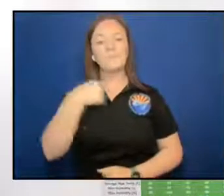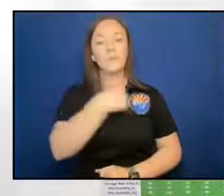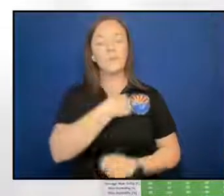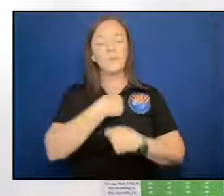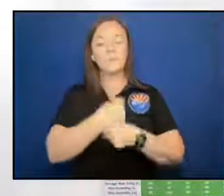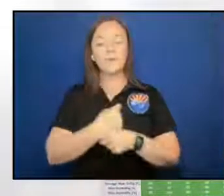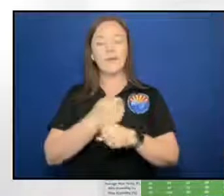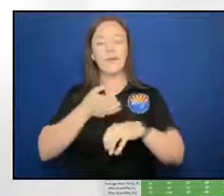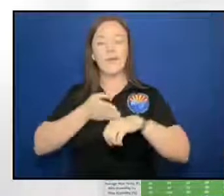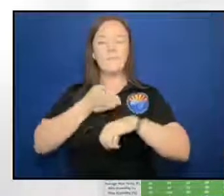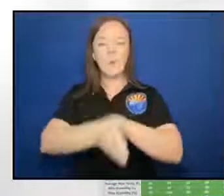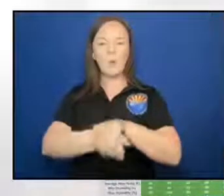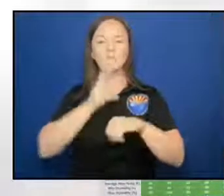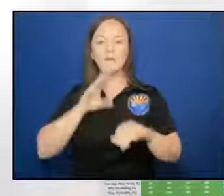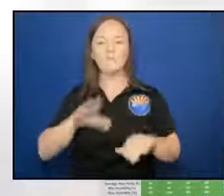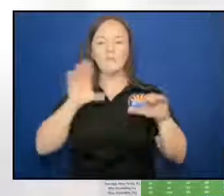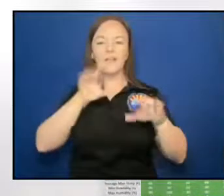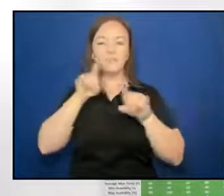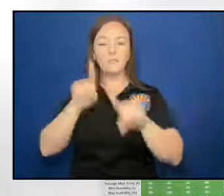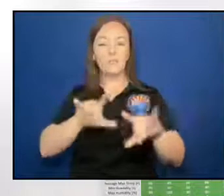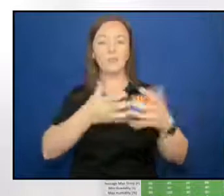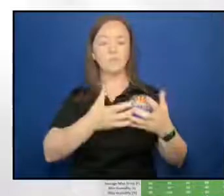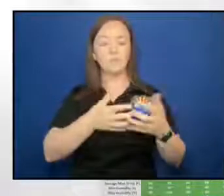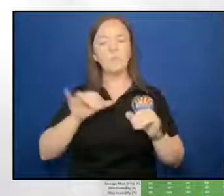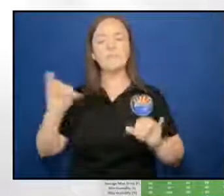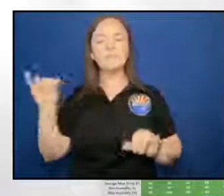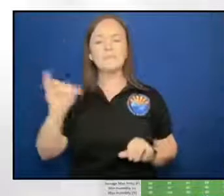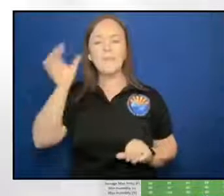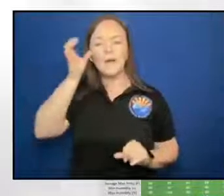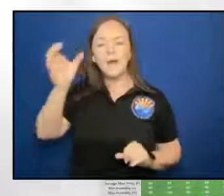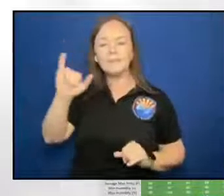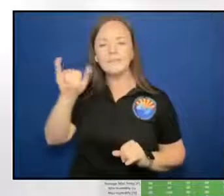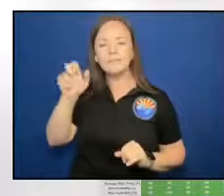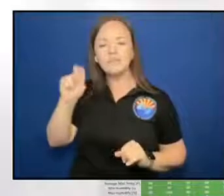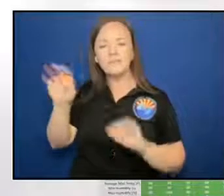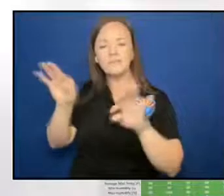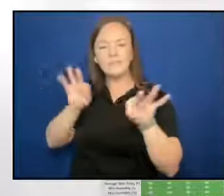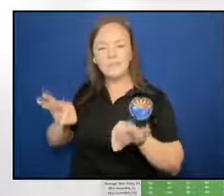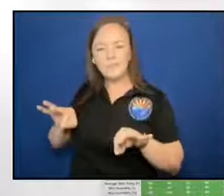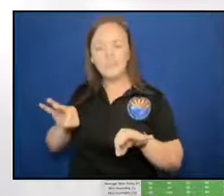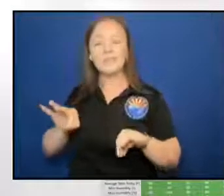OF GUADALUPITA THE SUPPRESSION WORK HAS BEEN COMPLETED AND THE SUPPRESSION REPAIR WORK NORTH OF MORA,